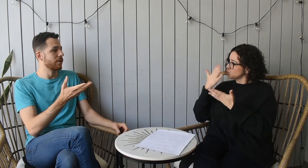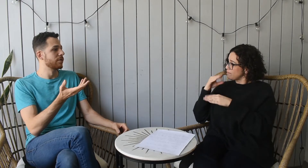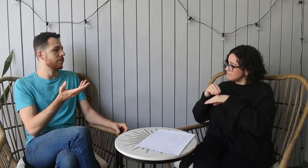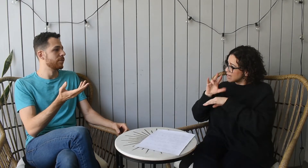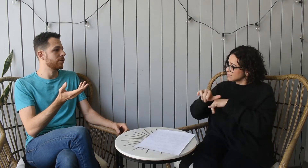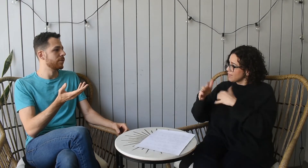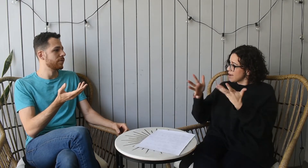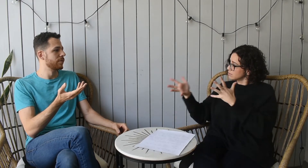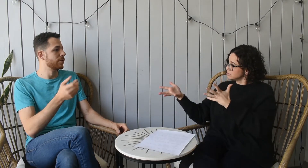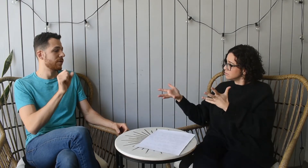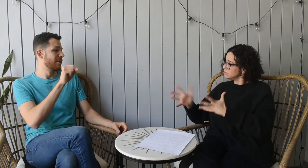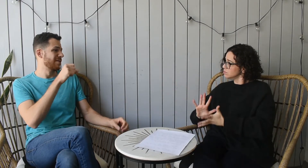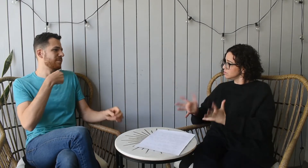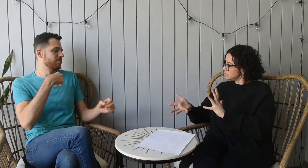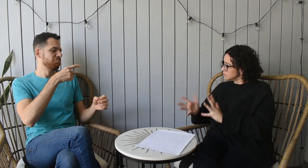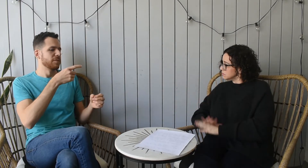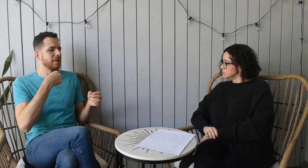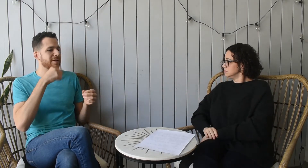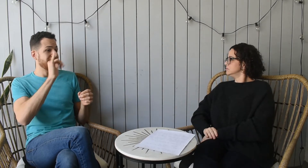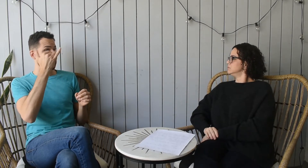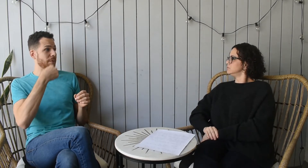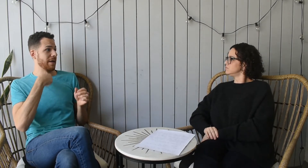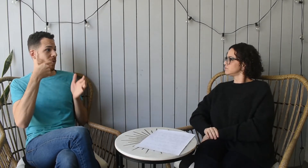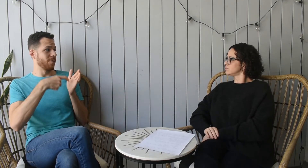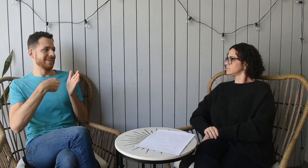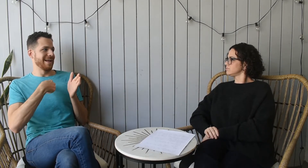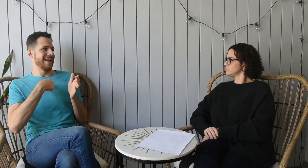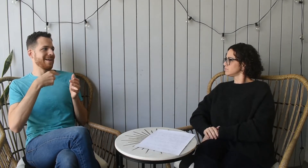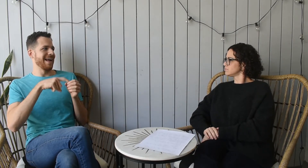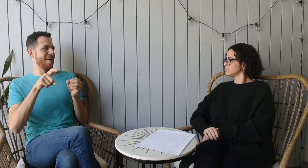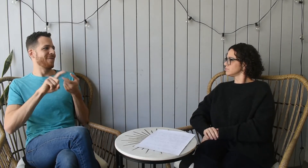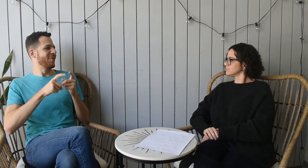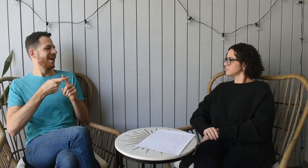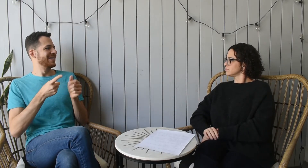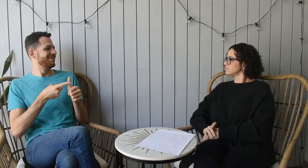To get some advice? Yeah, that's what I did, I came out to my friends first.